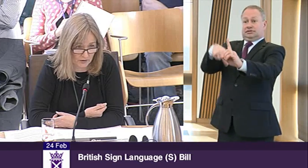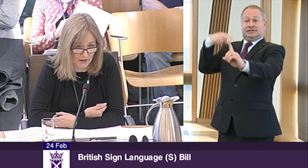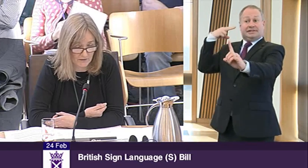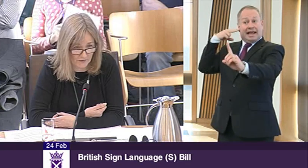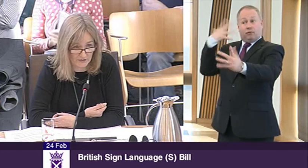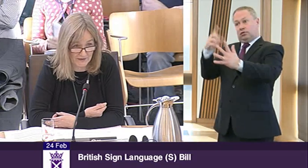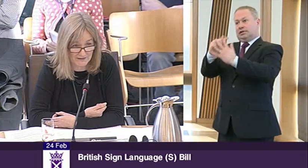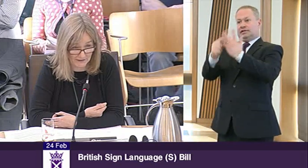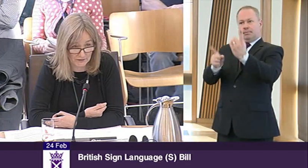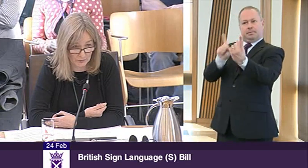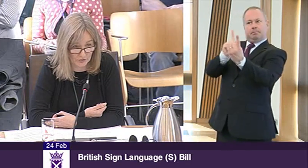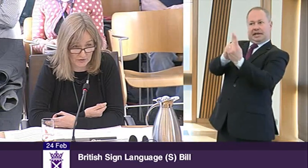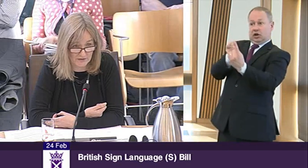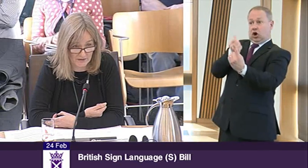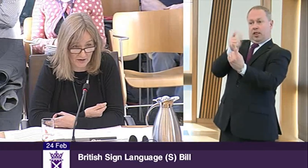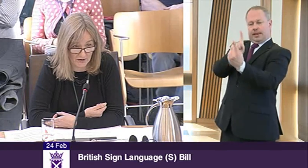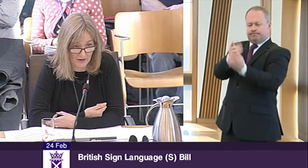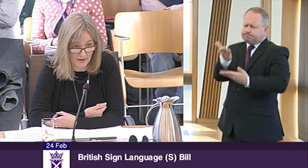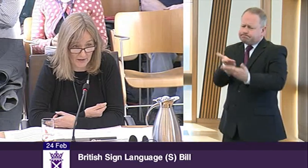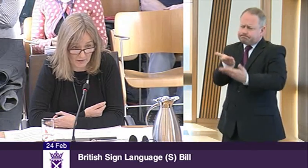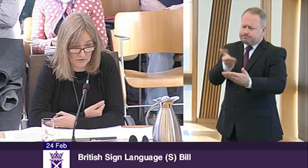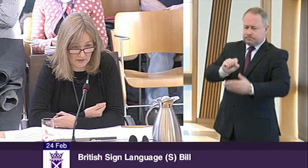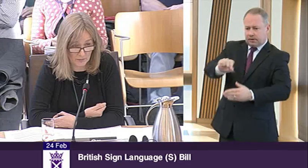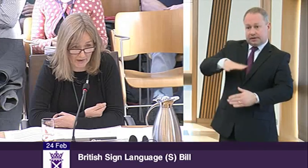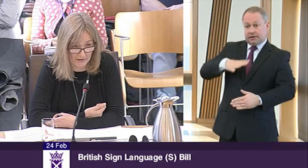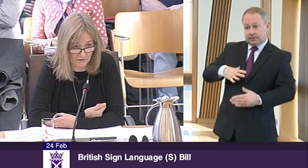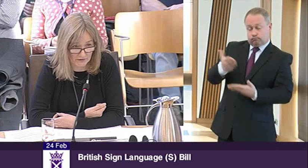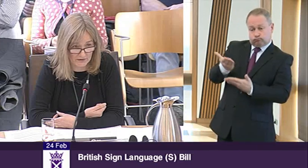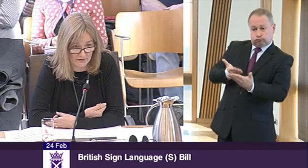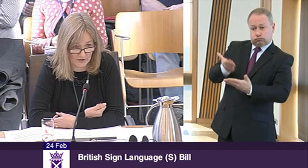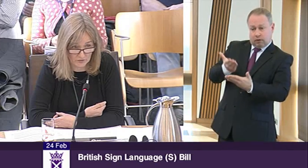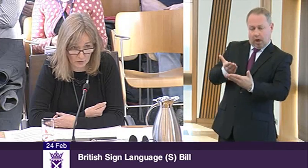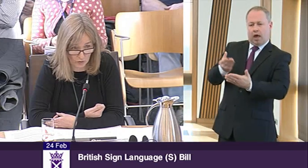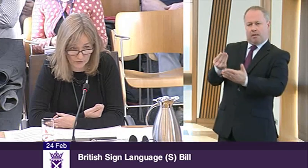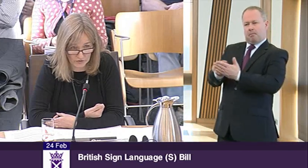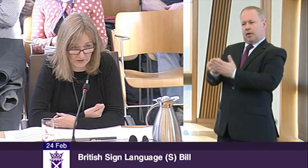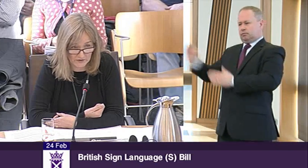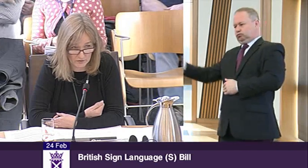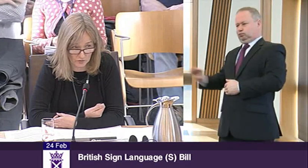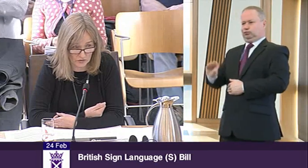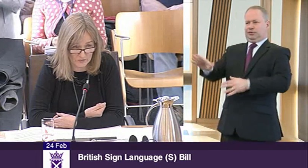early on, find out exactly what their needs are, and then apply that funding to cover